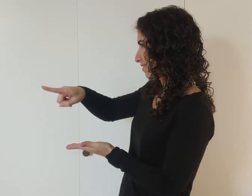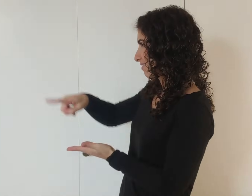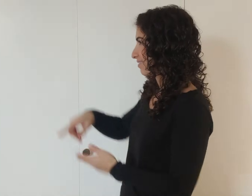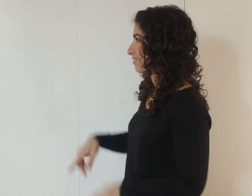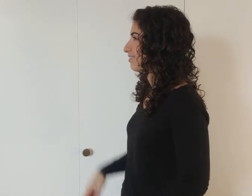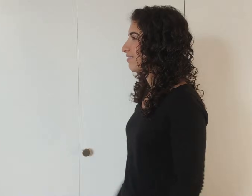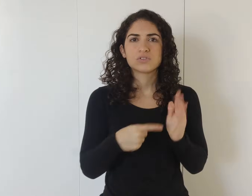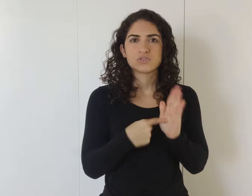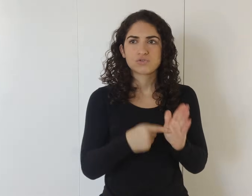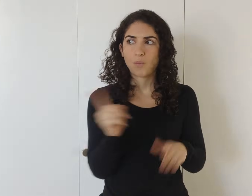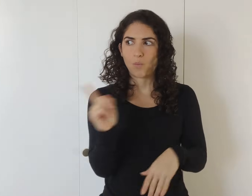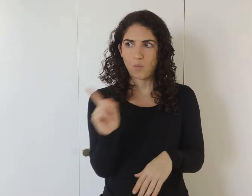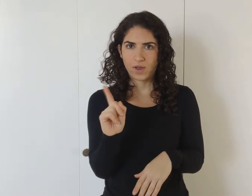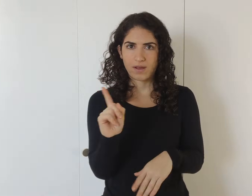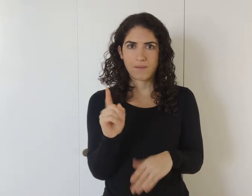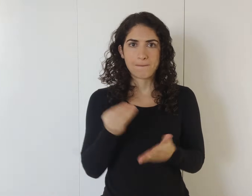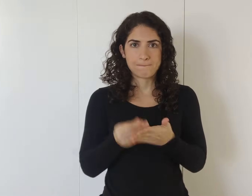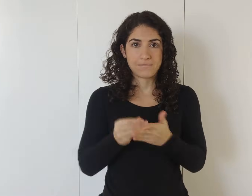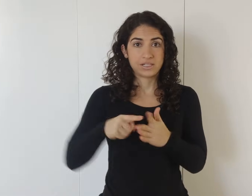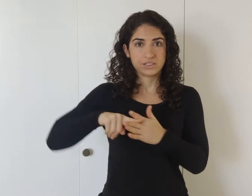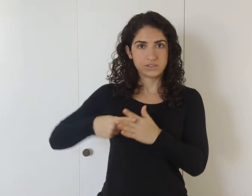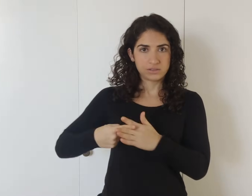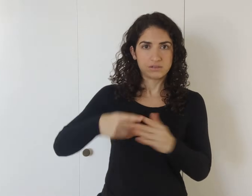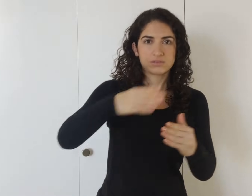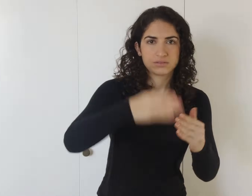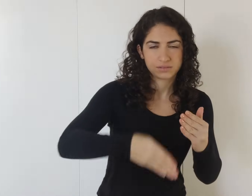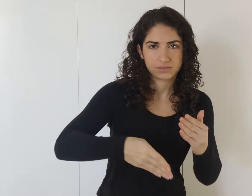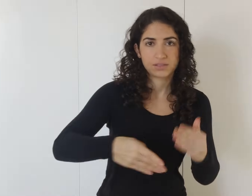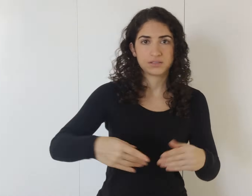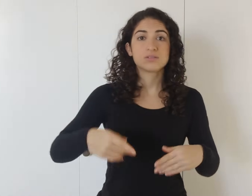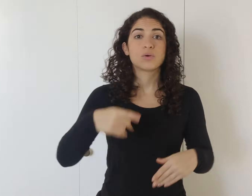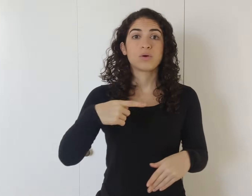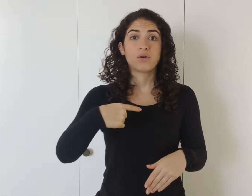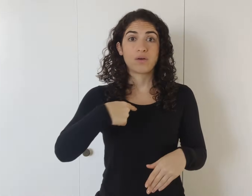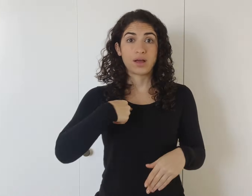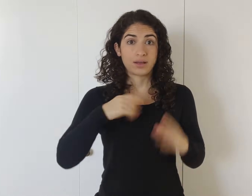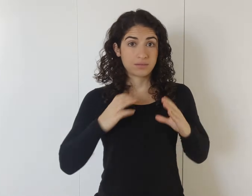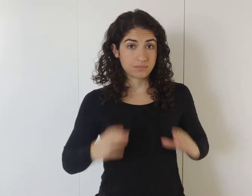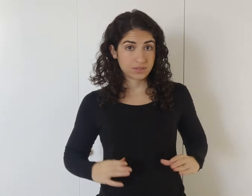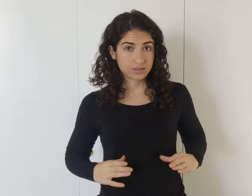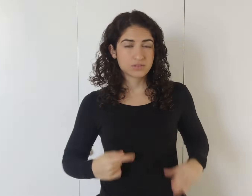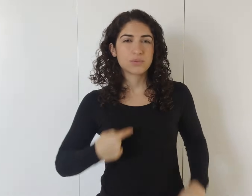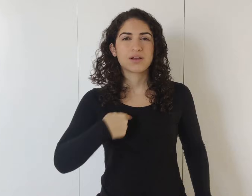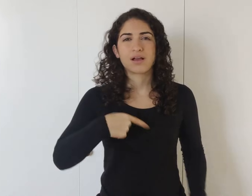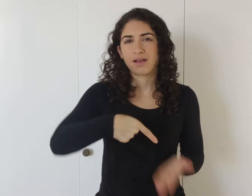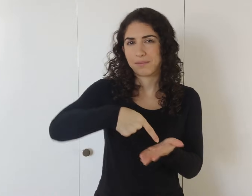This sign can show where the money is starting and ending, so if I am the customer,